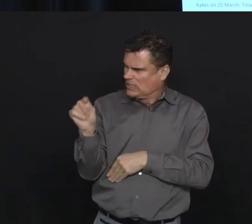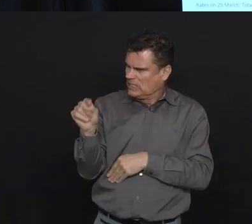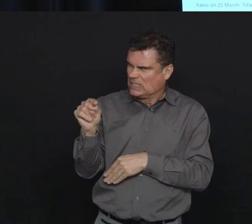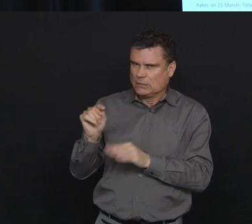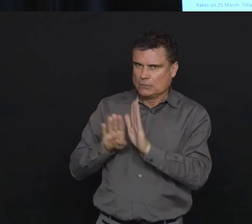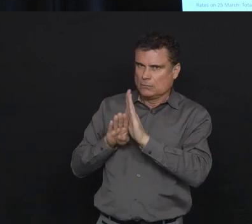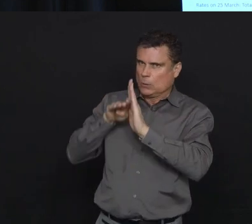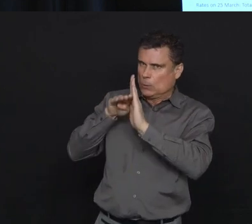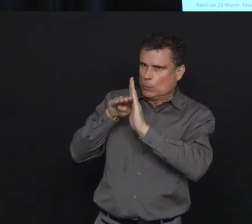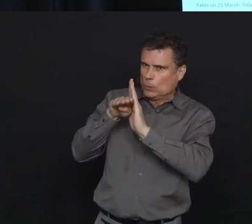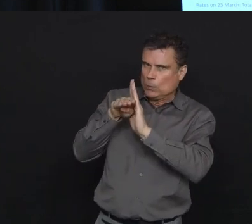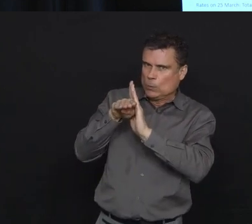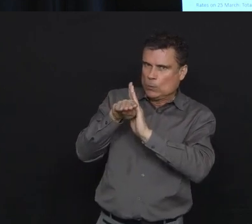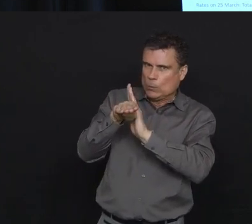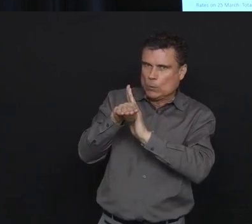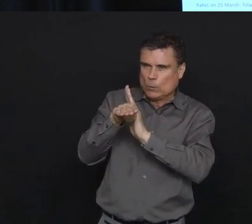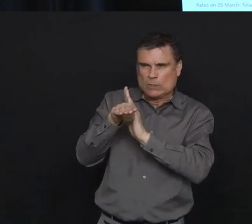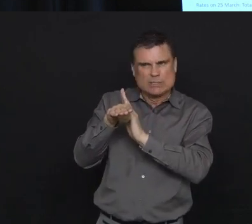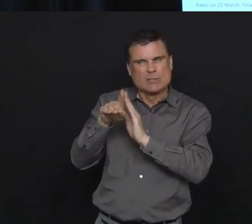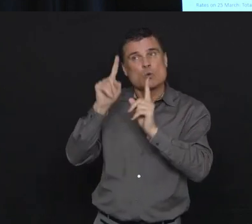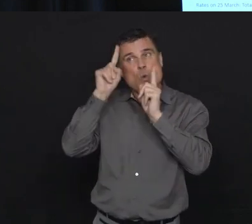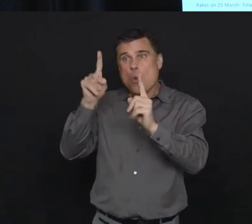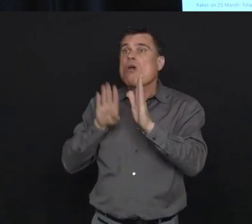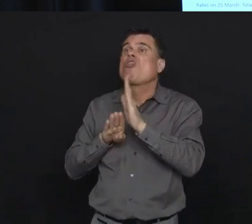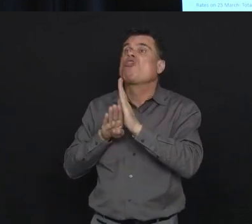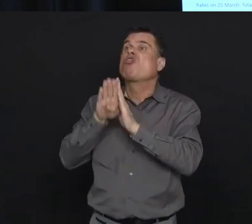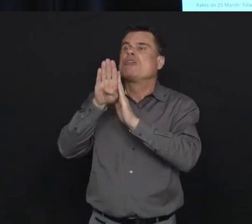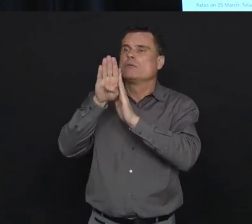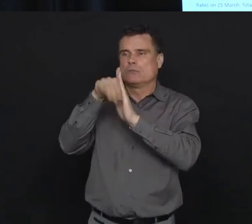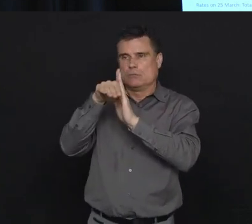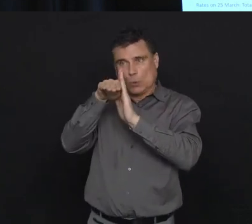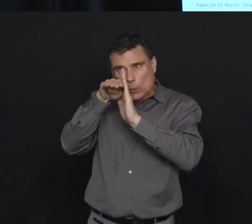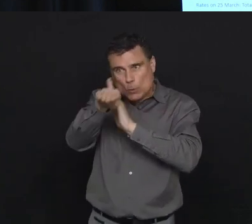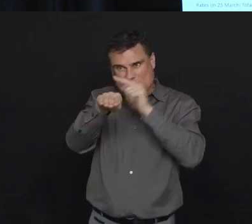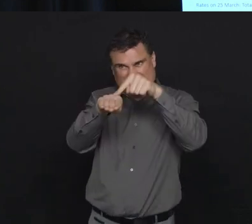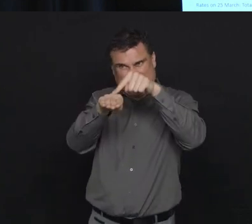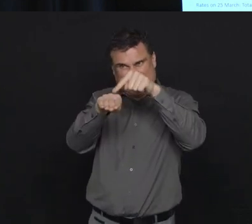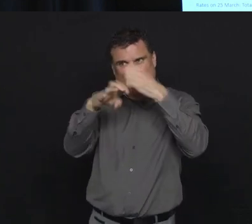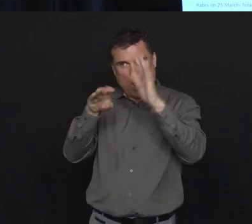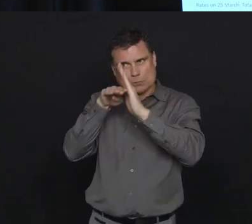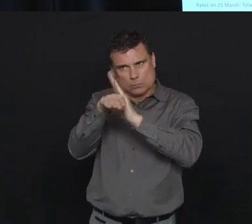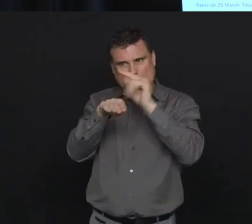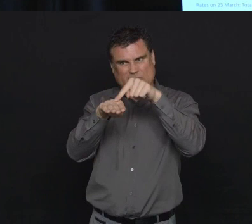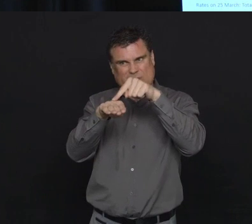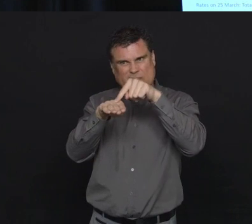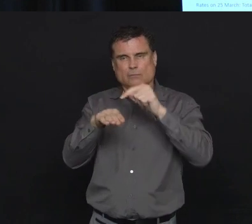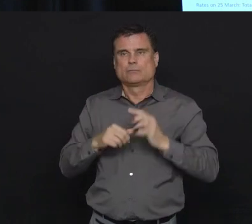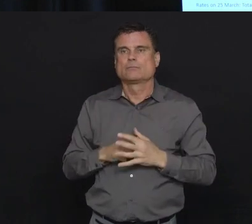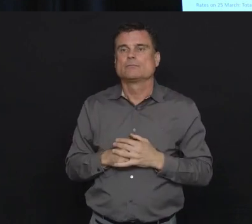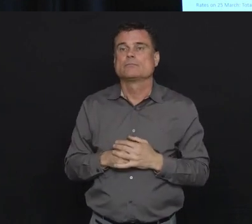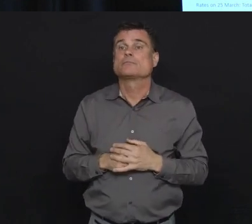Finally, I will say that I will look at this,